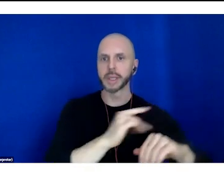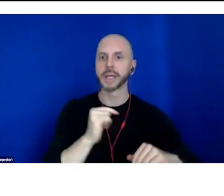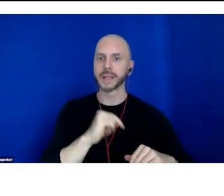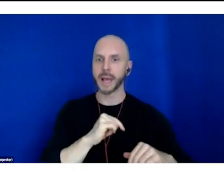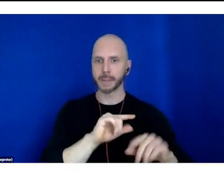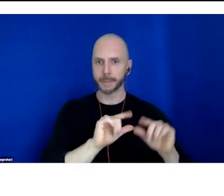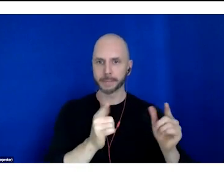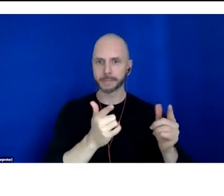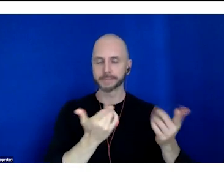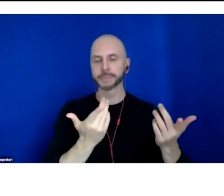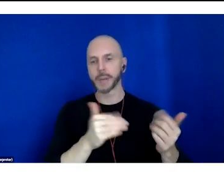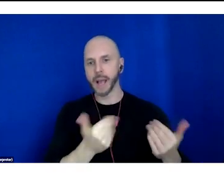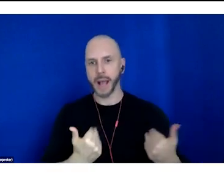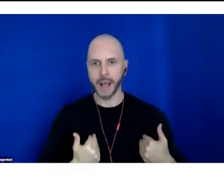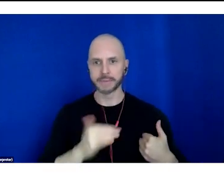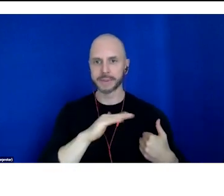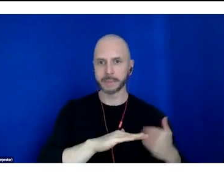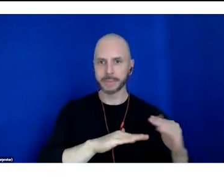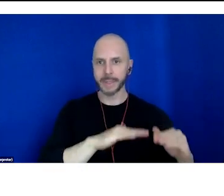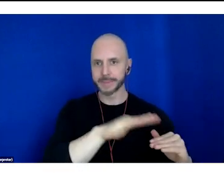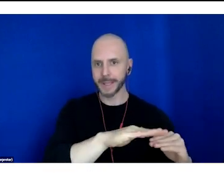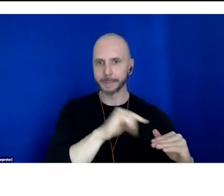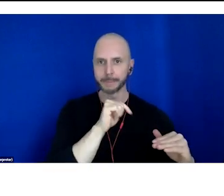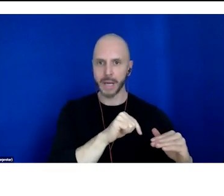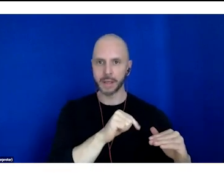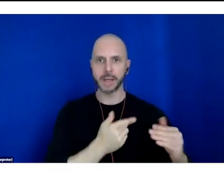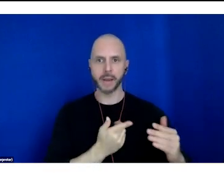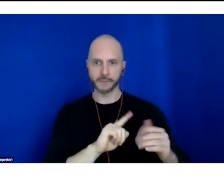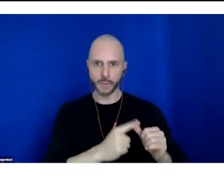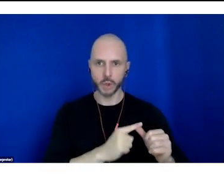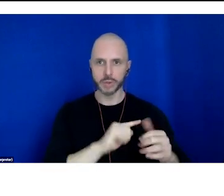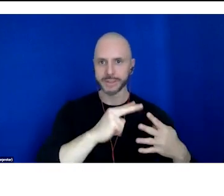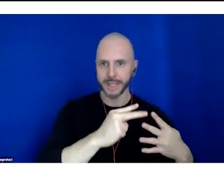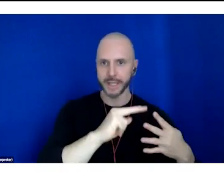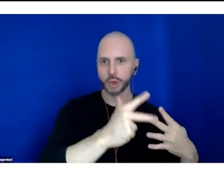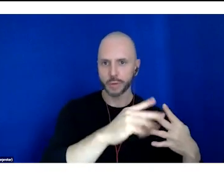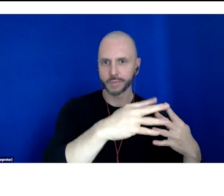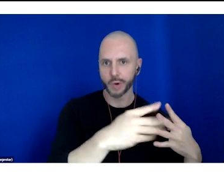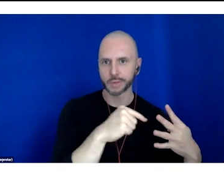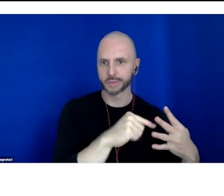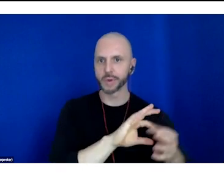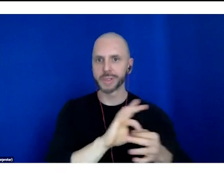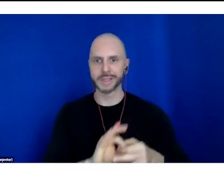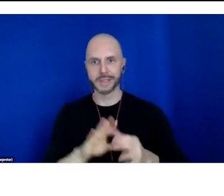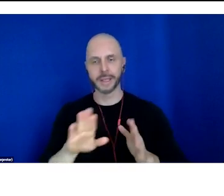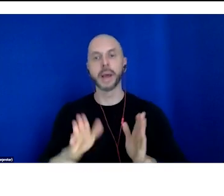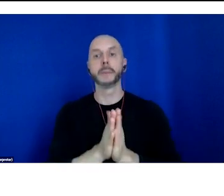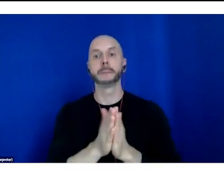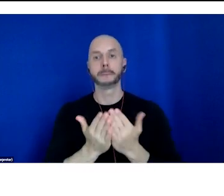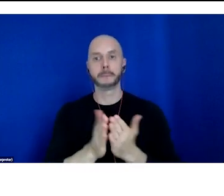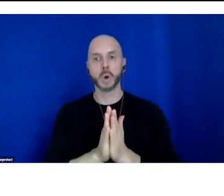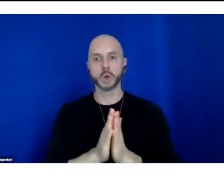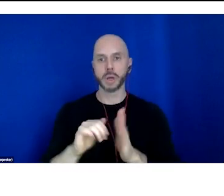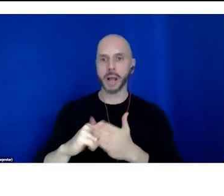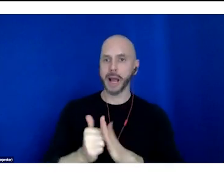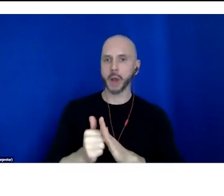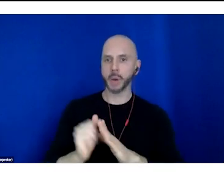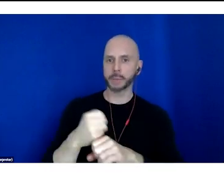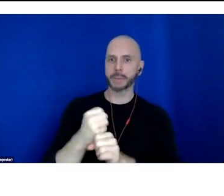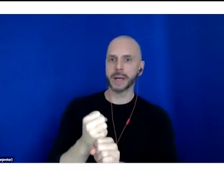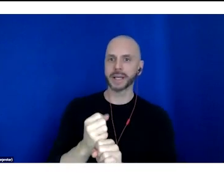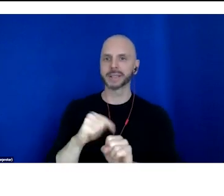the main focus today. So, we'll be looking at the Ketty platform specifically, which incorporates